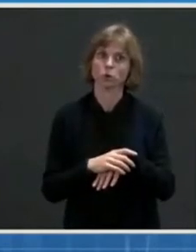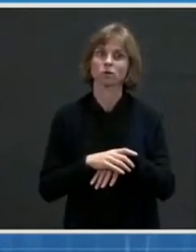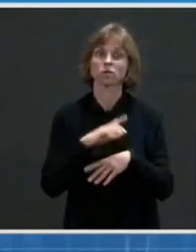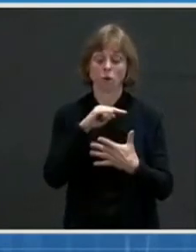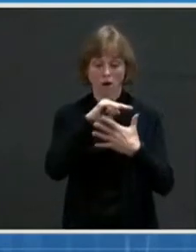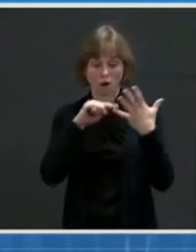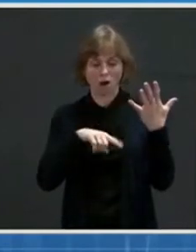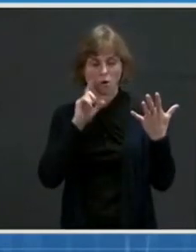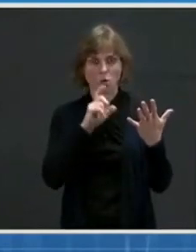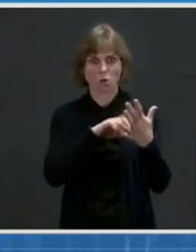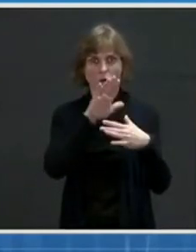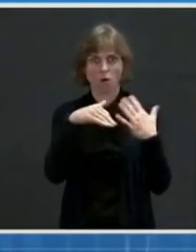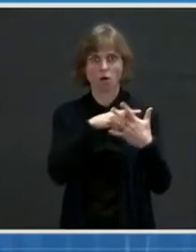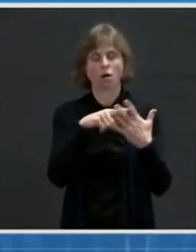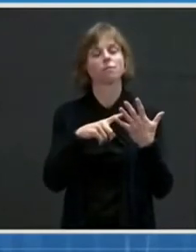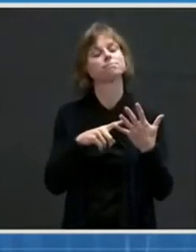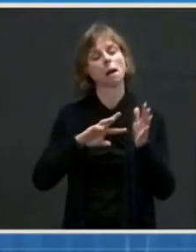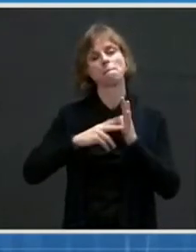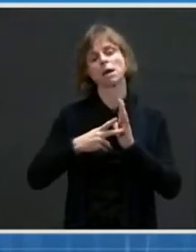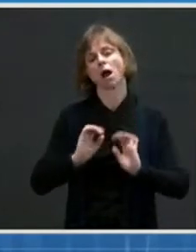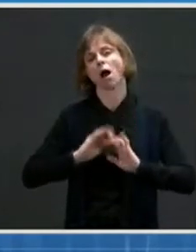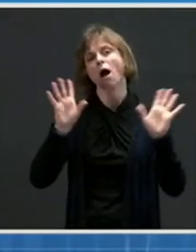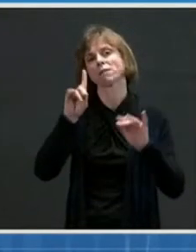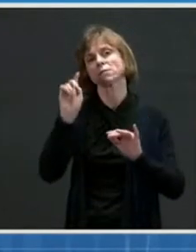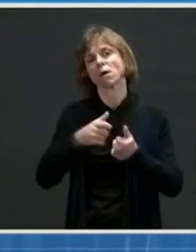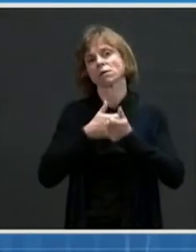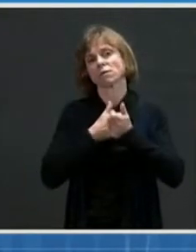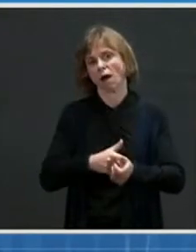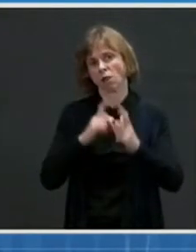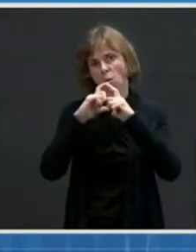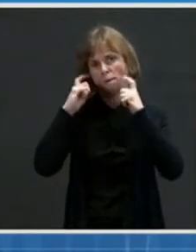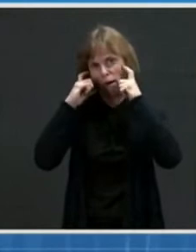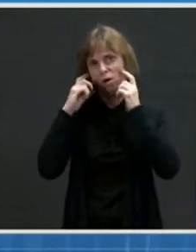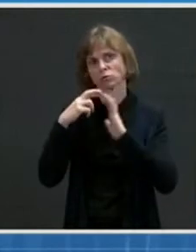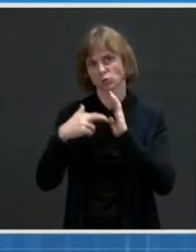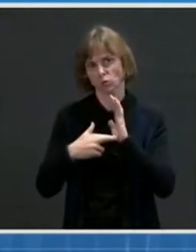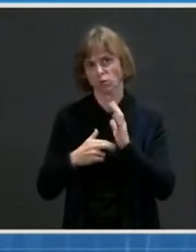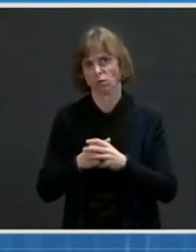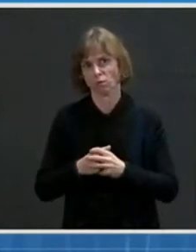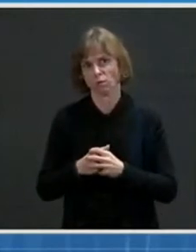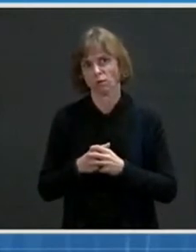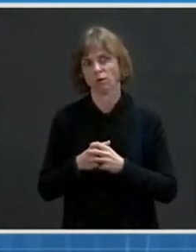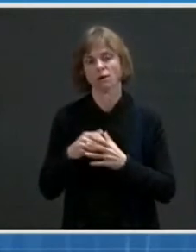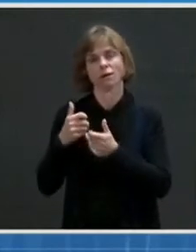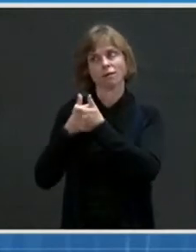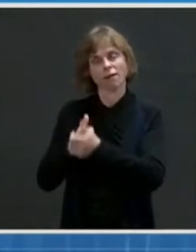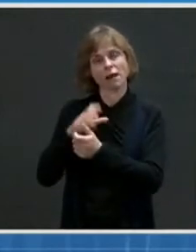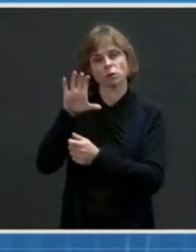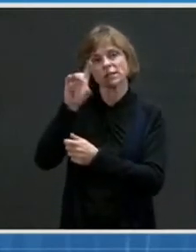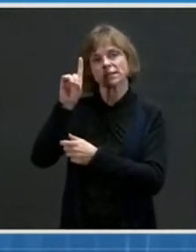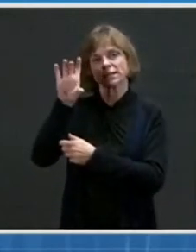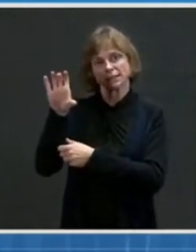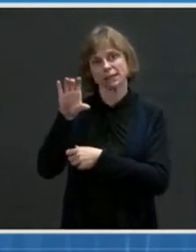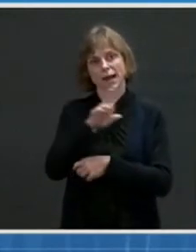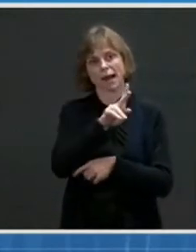HAVE CONTRIBUTED TO SPREAD. THESE FINDINGS UNDER SCORE THE IMPORTANCE OF STRICT MASK